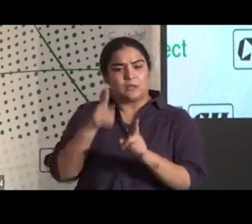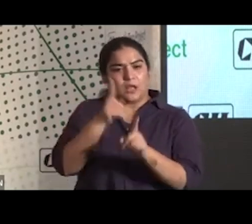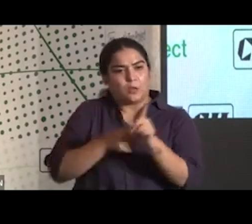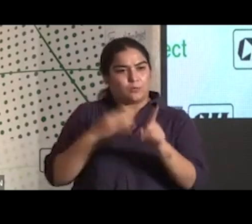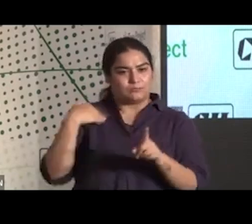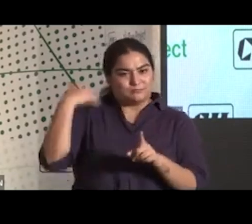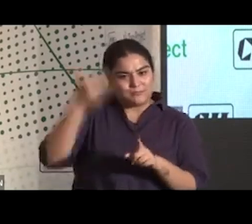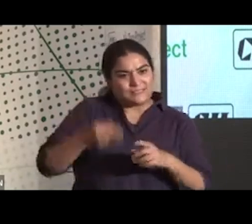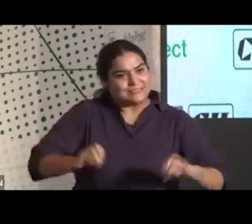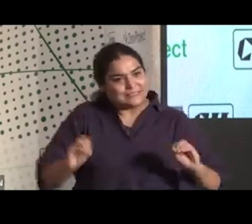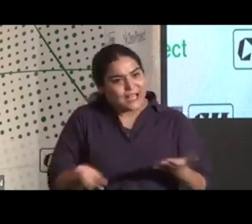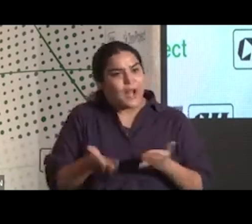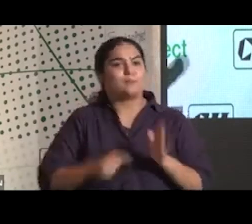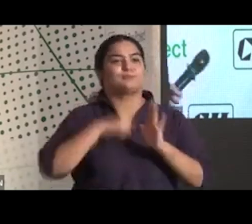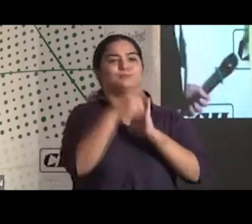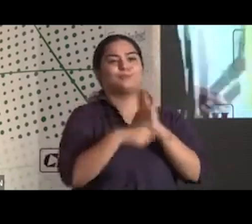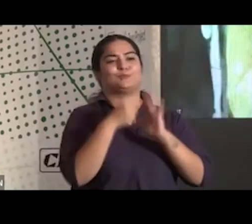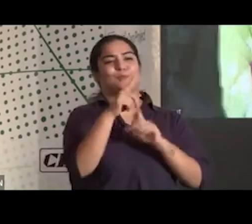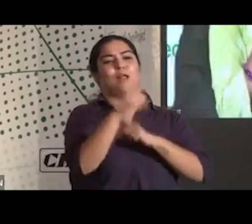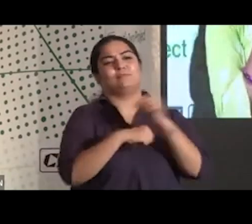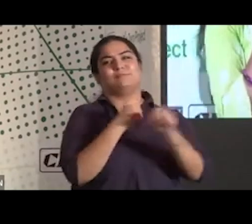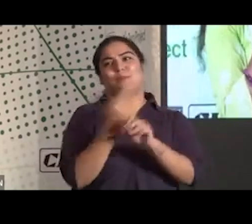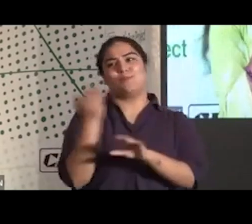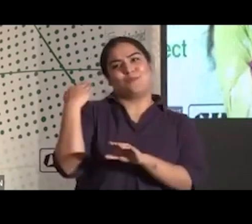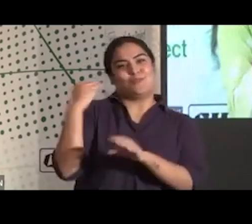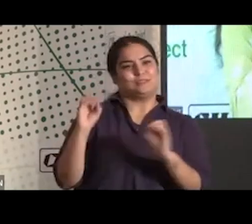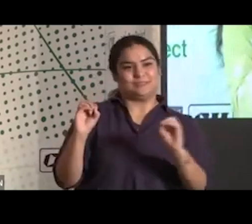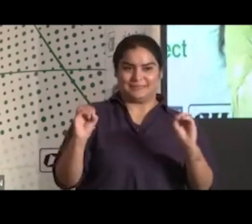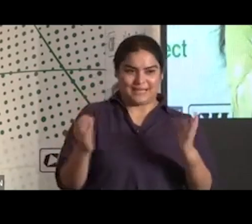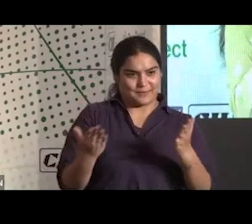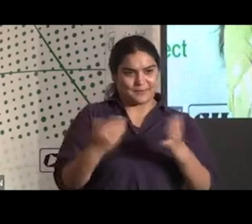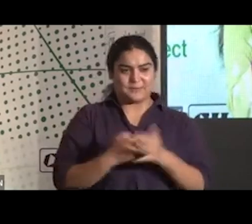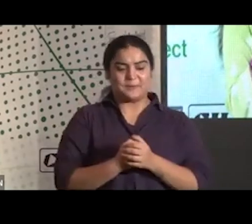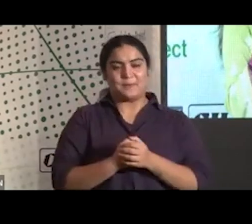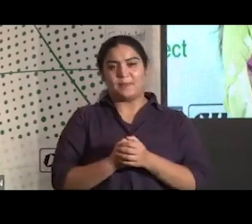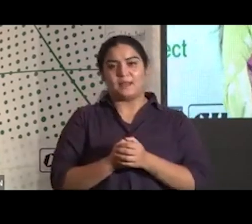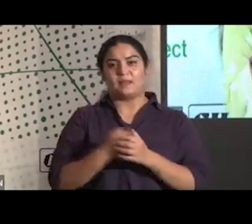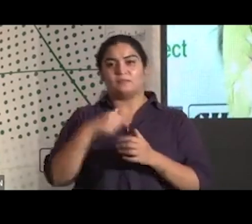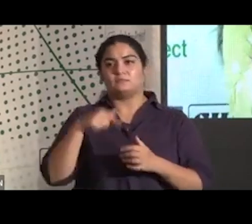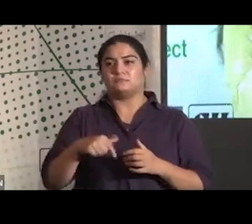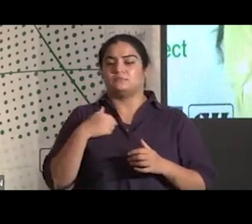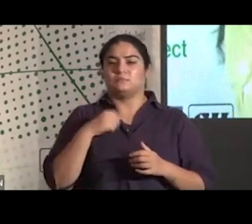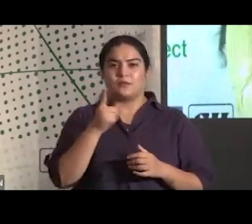into this project and one when I heard about this